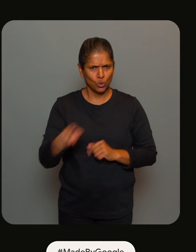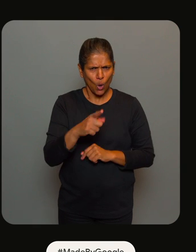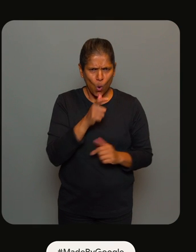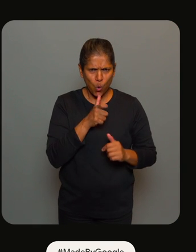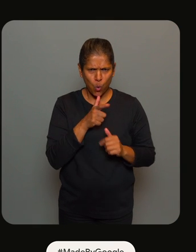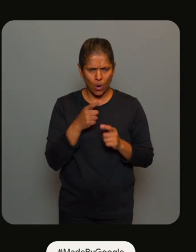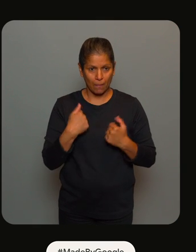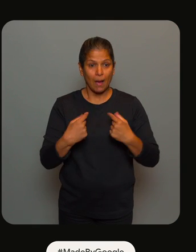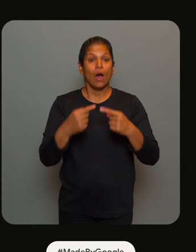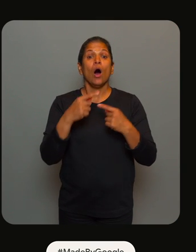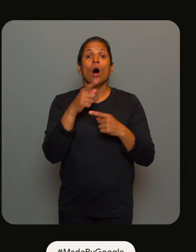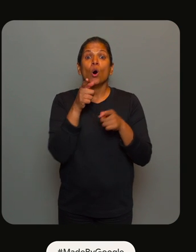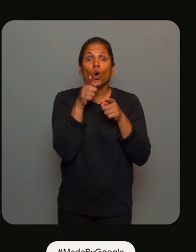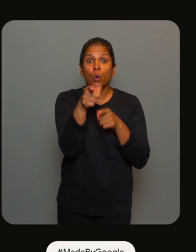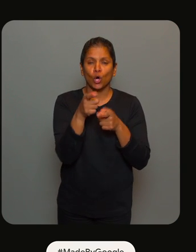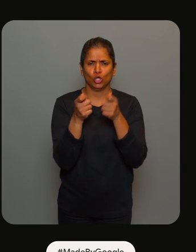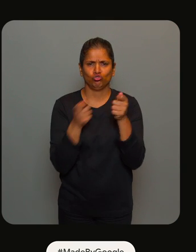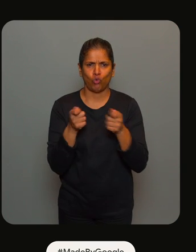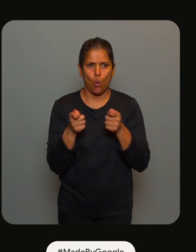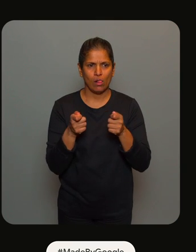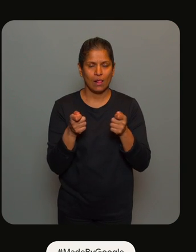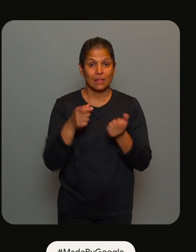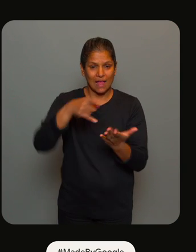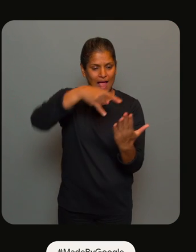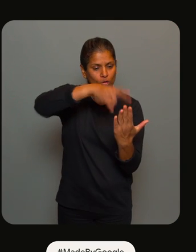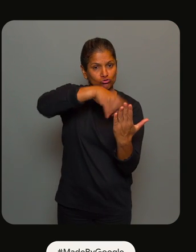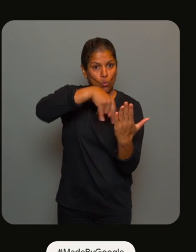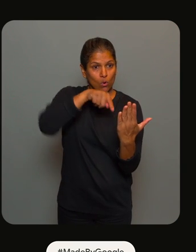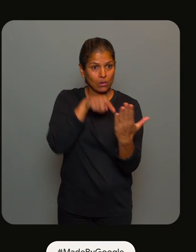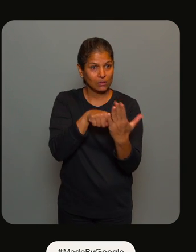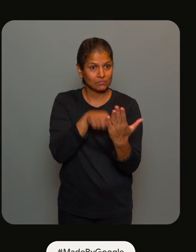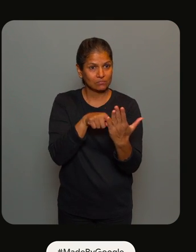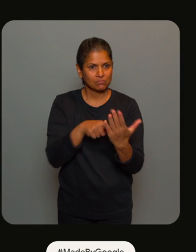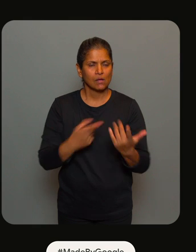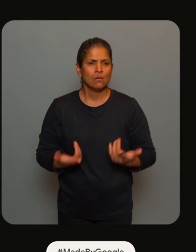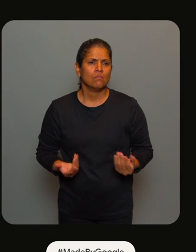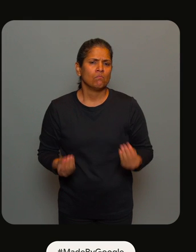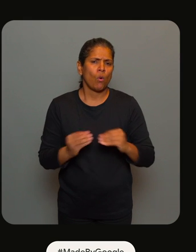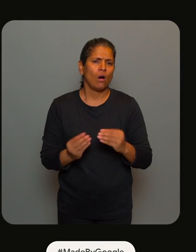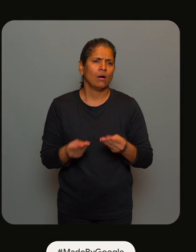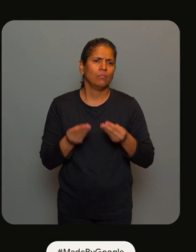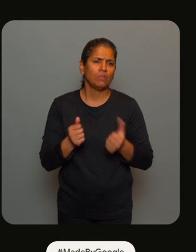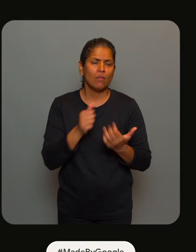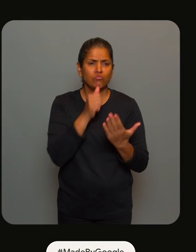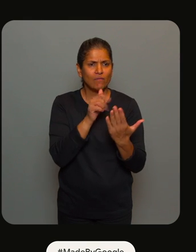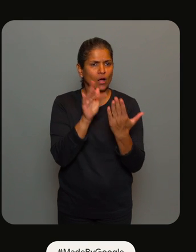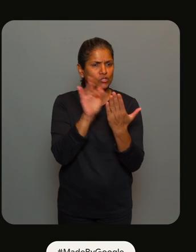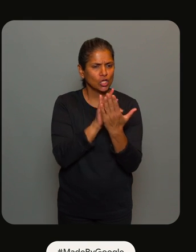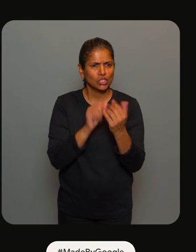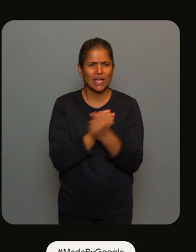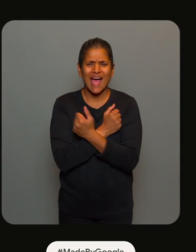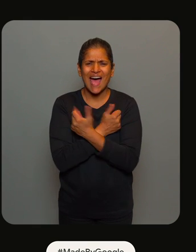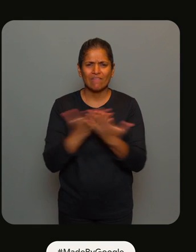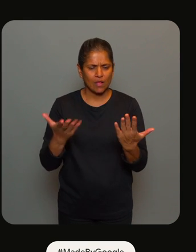And with Android 13, we’re making it even easier, with privacy and security settings all in one place.